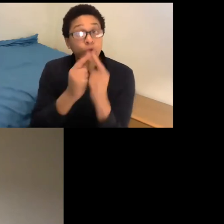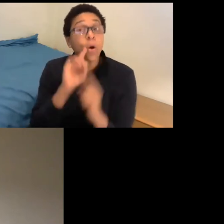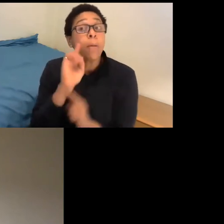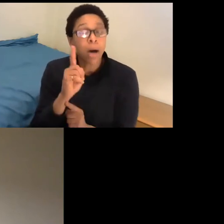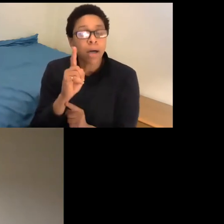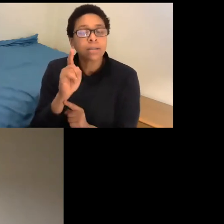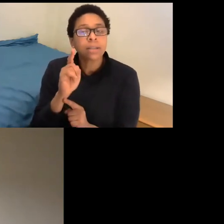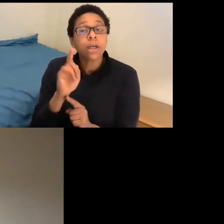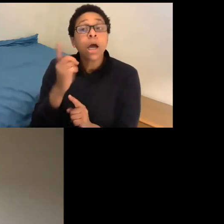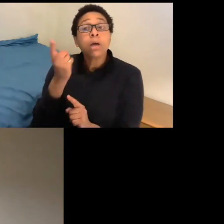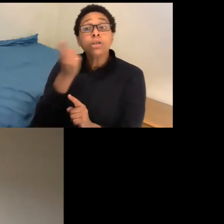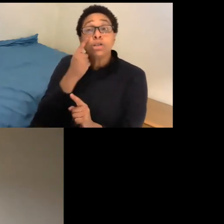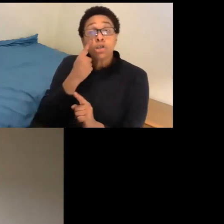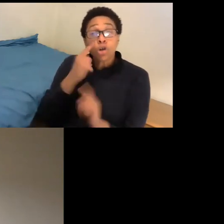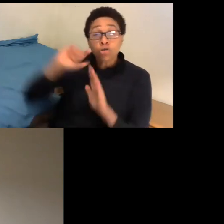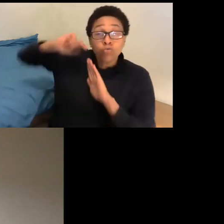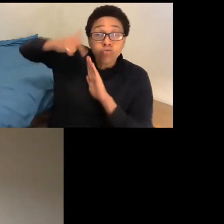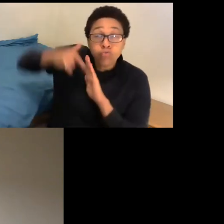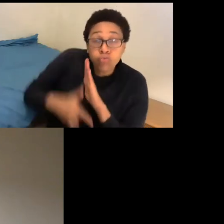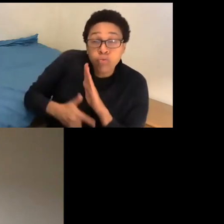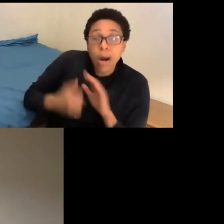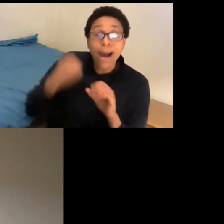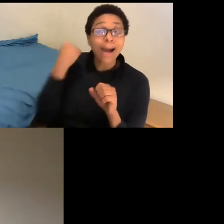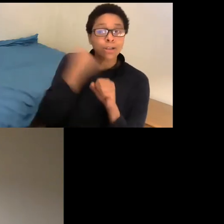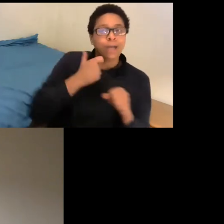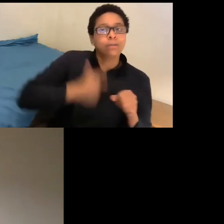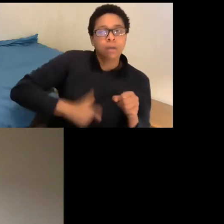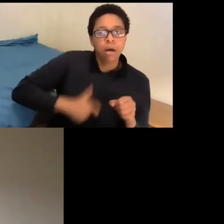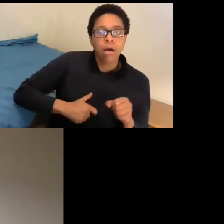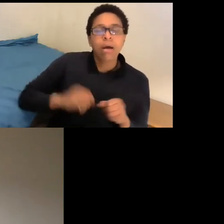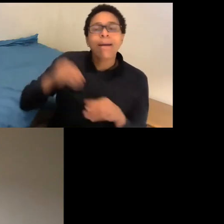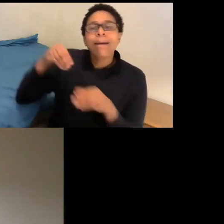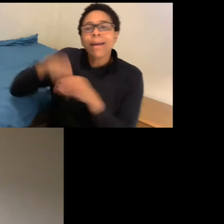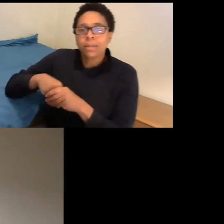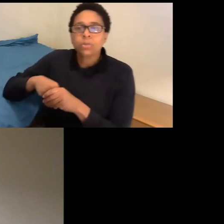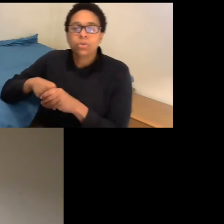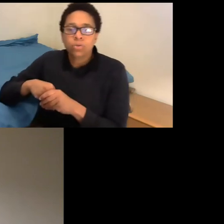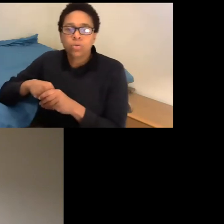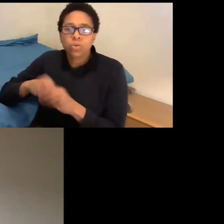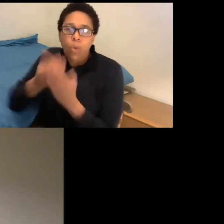sexuality in Muslim jurisprudence throughout the history of Islam.